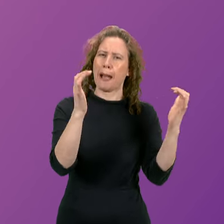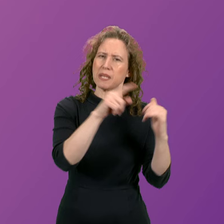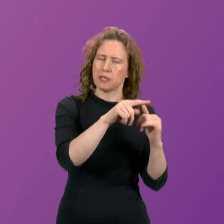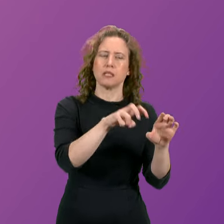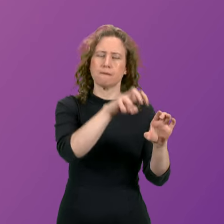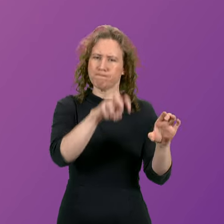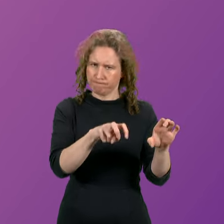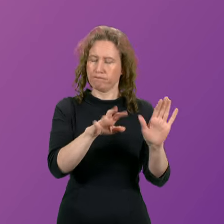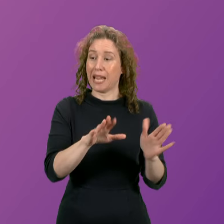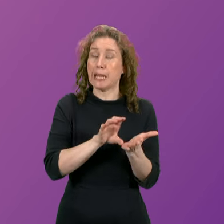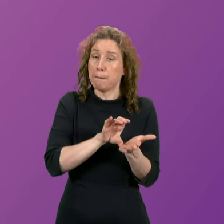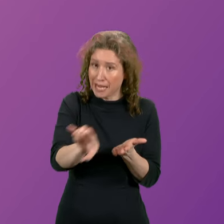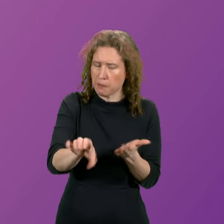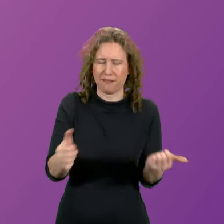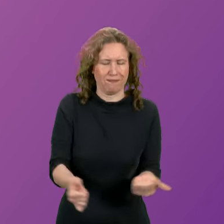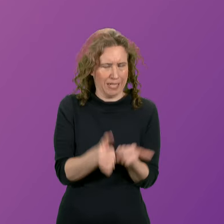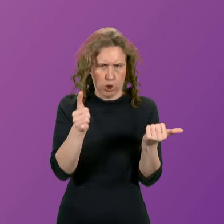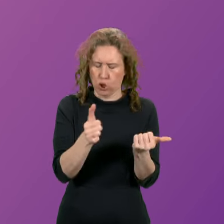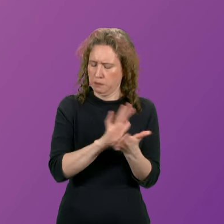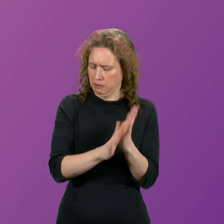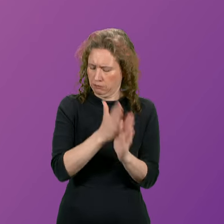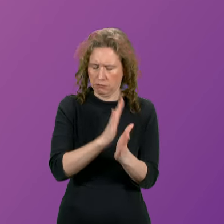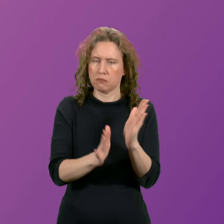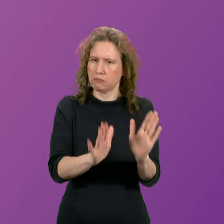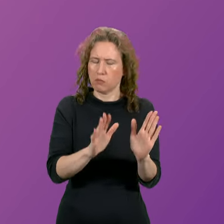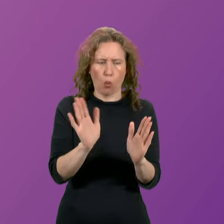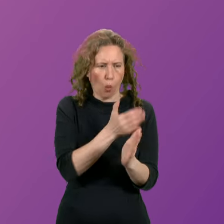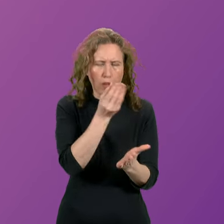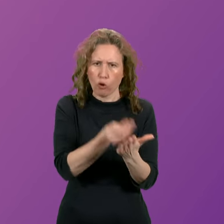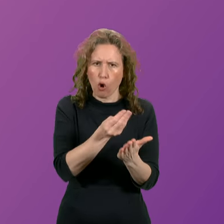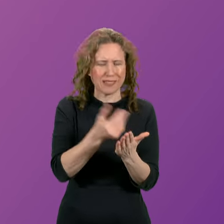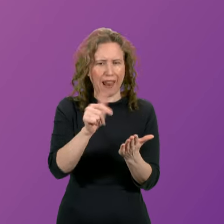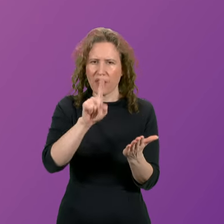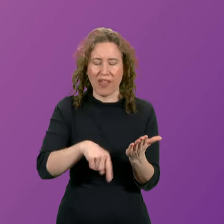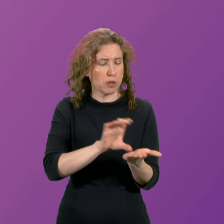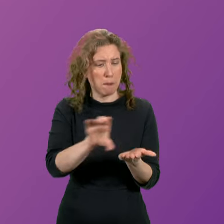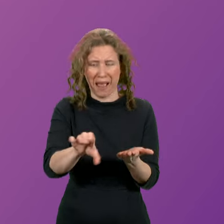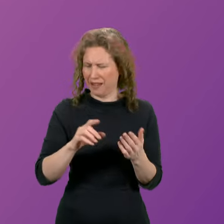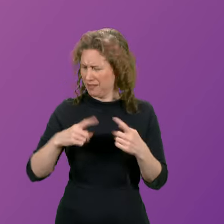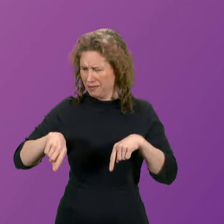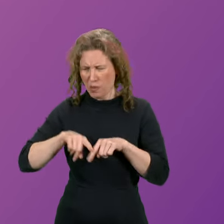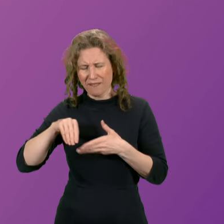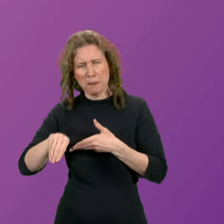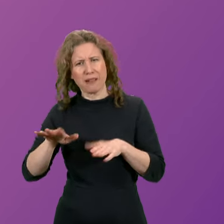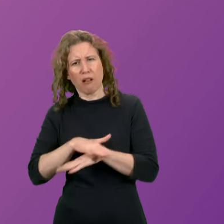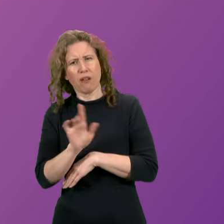paid in full the costs of the roaming charges, so that there has been no cost to the public purse.